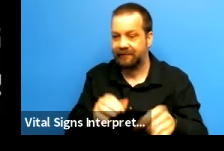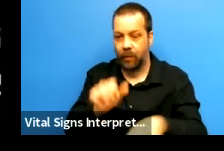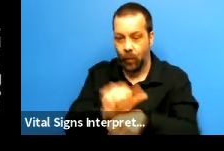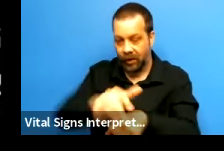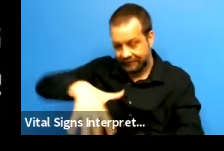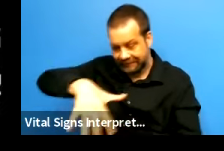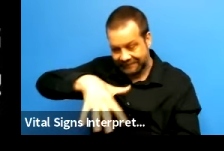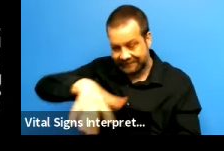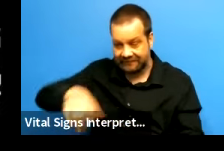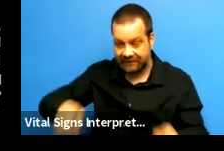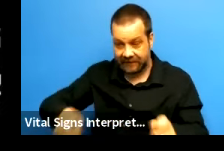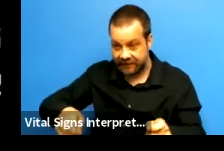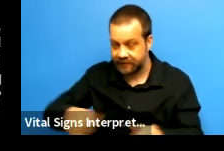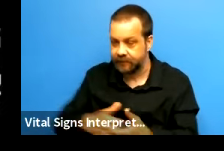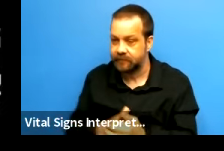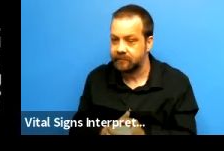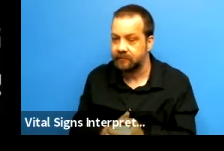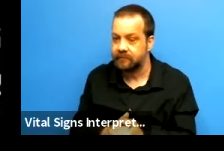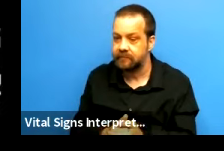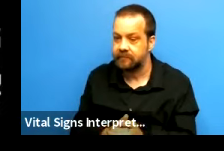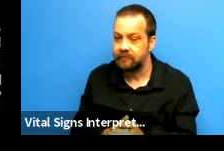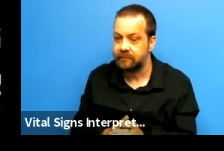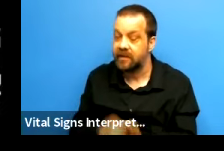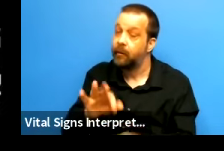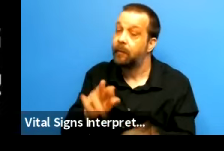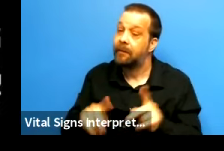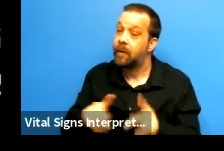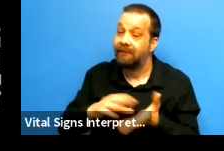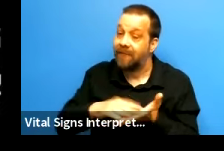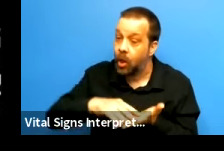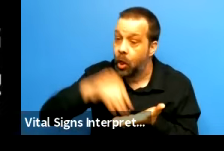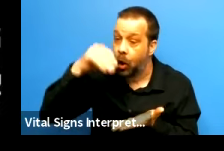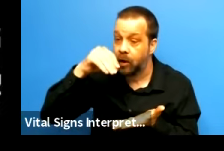When you have people who have learned a workspace